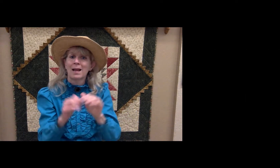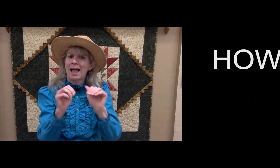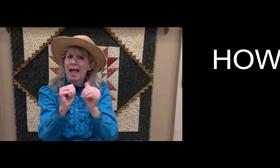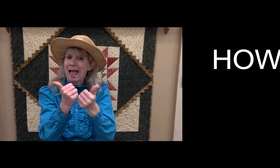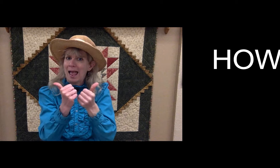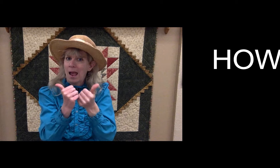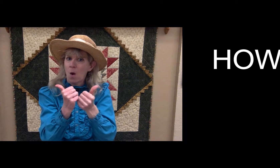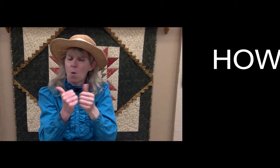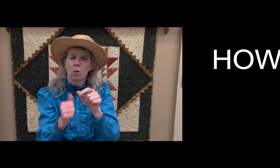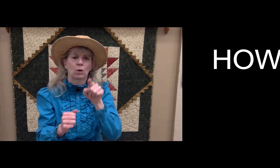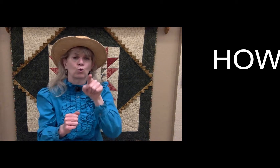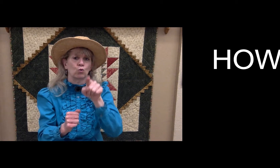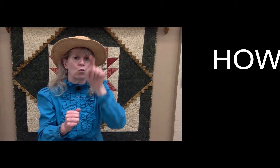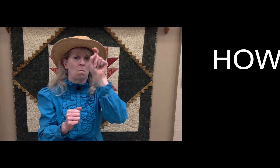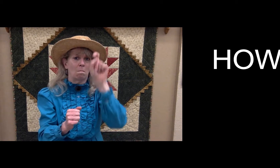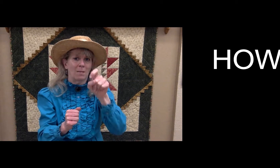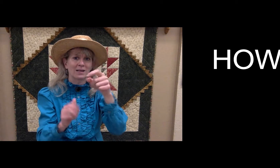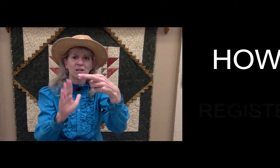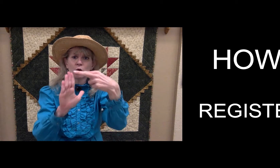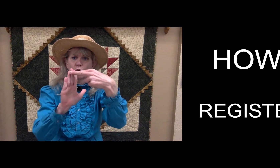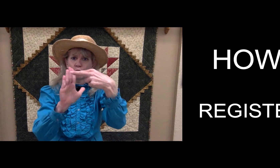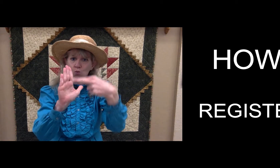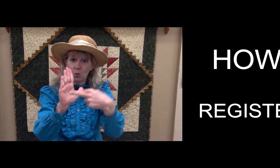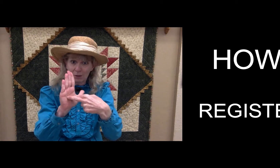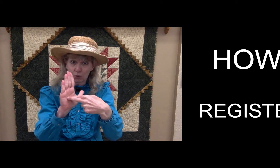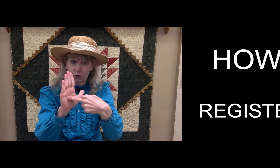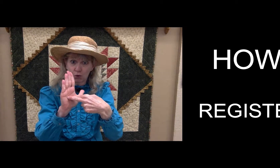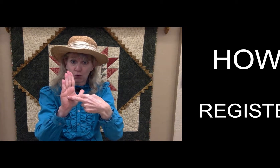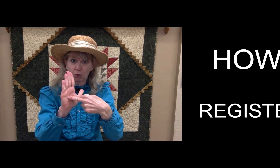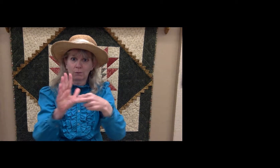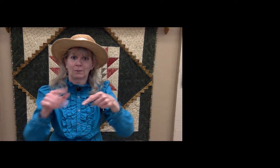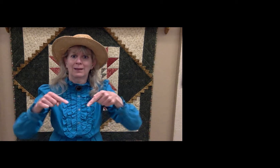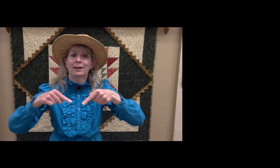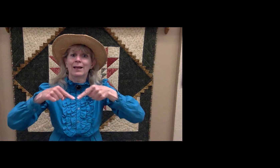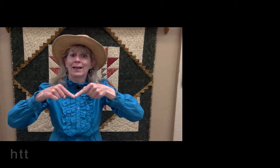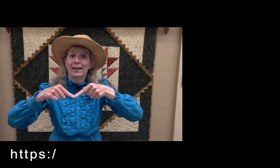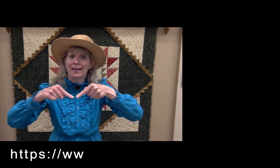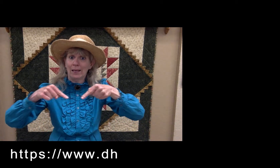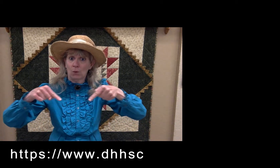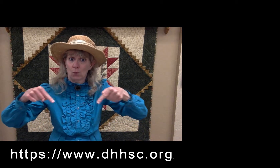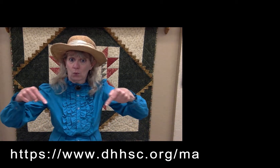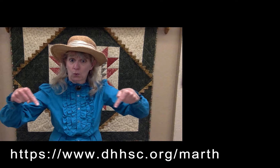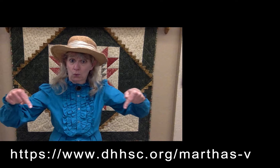How do you sign up? You must register at this website.